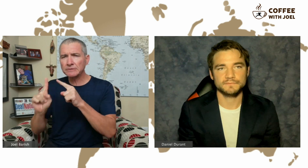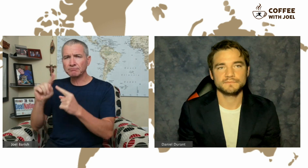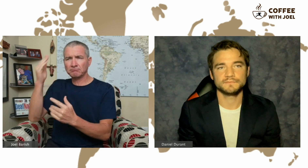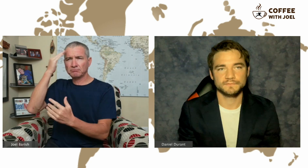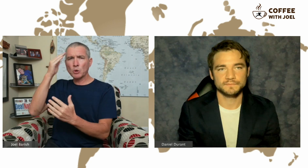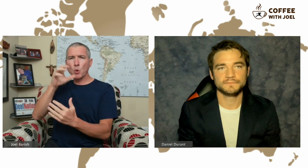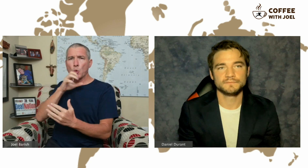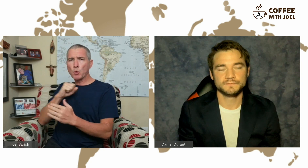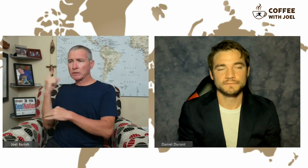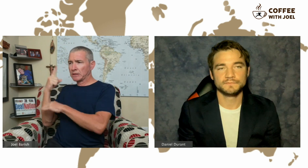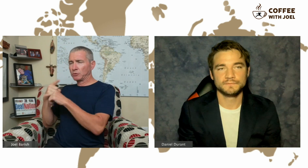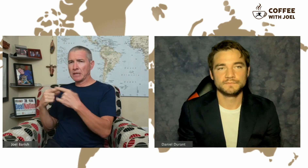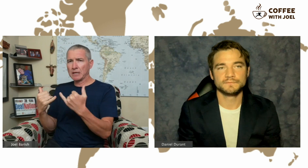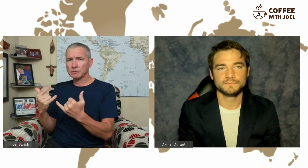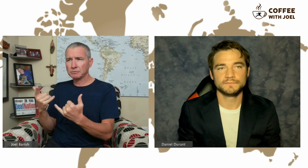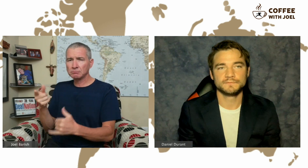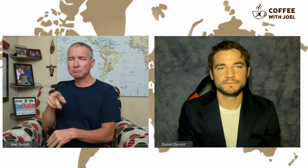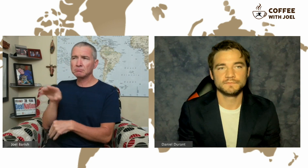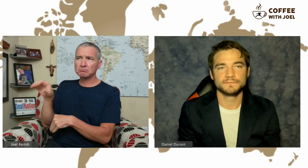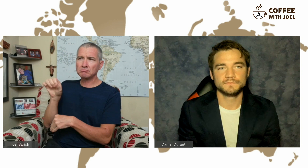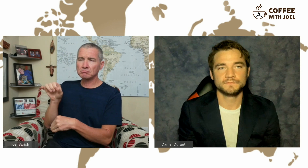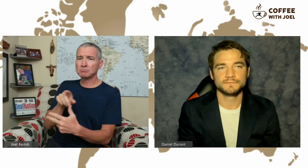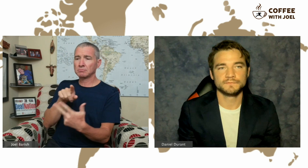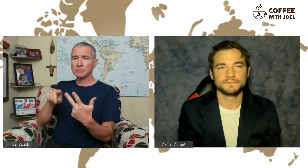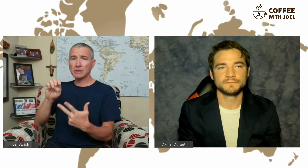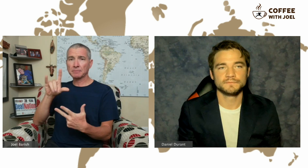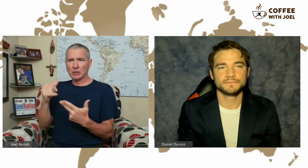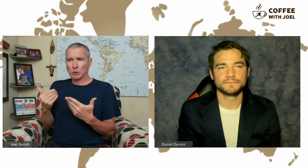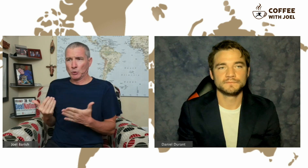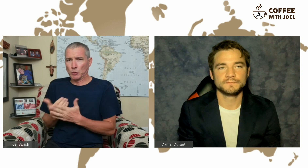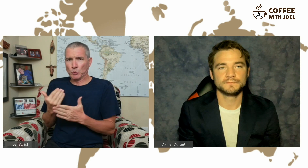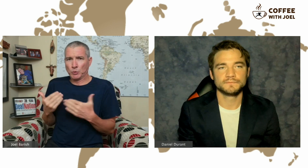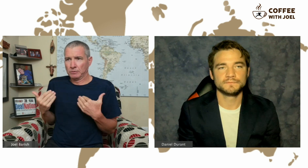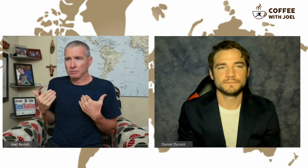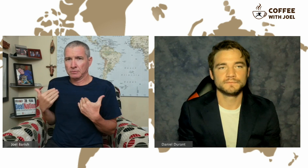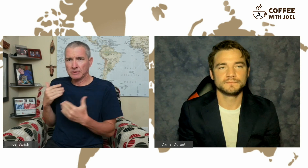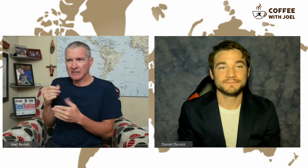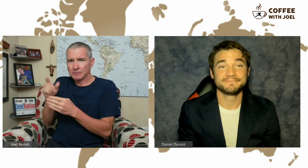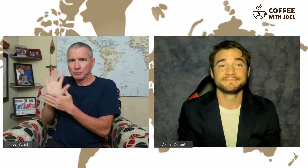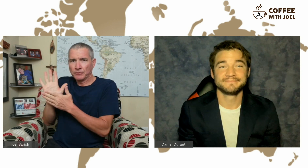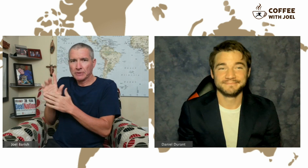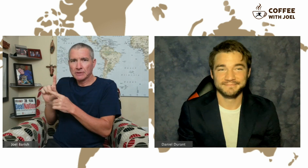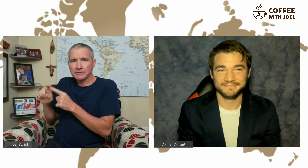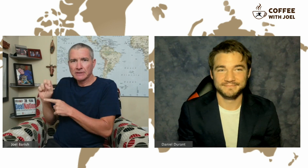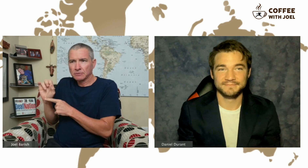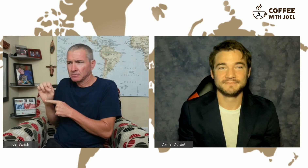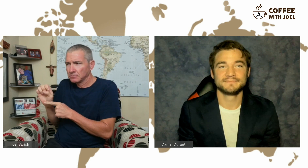different movies from the old days to now… You could learn from that, and the media is new too.